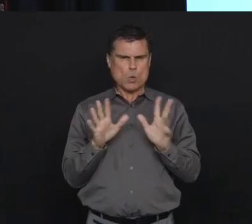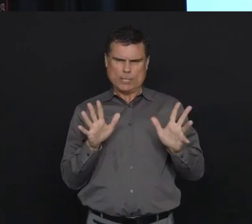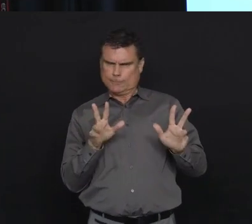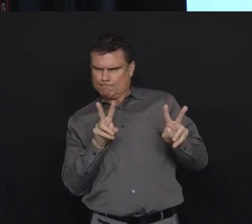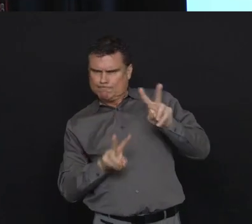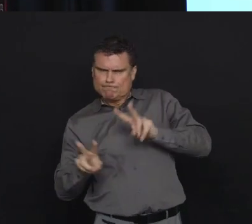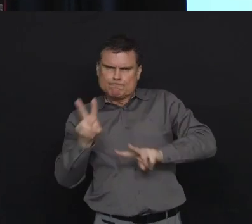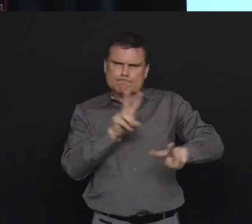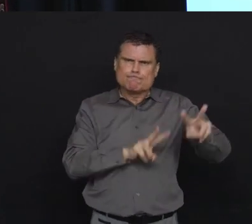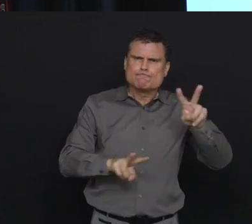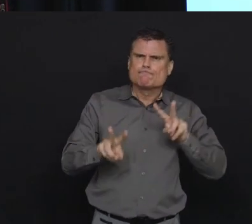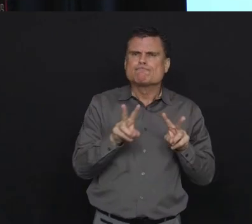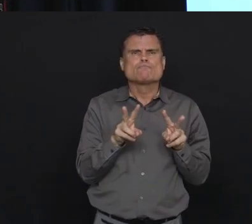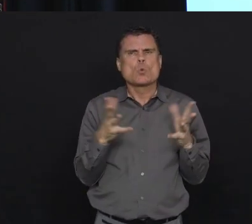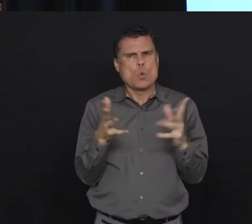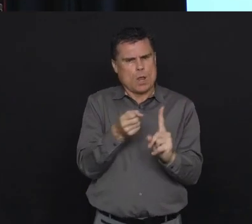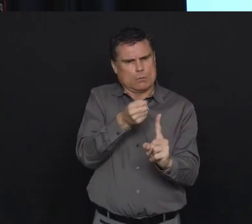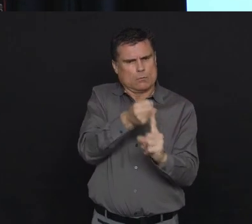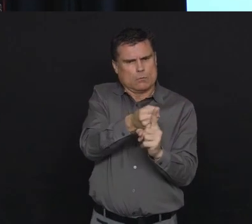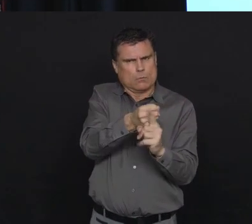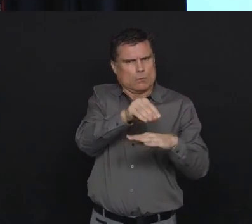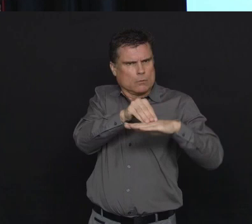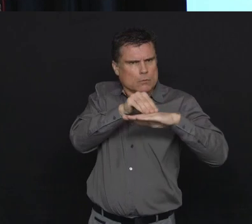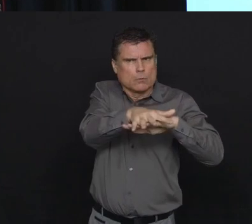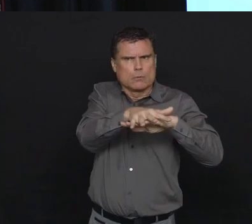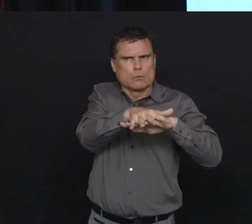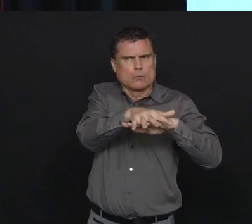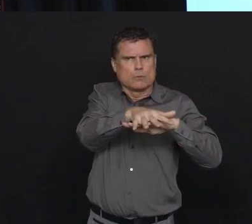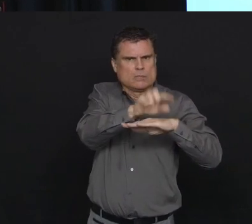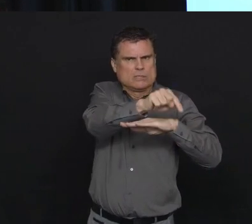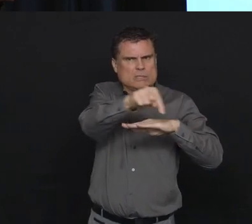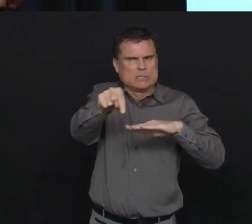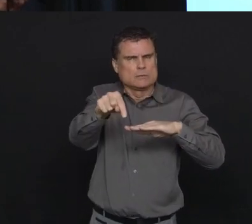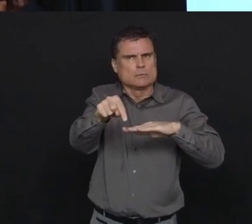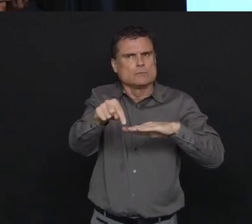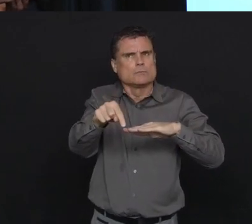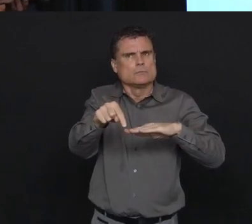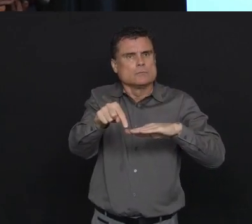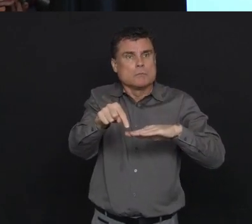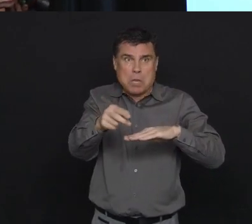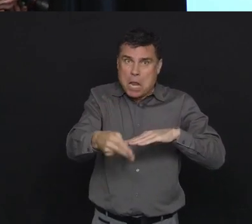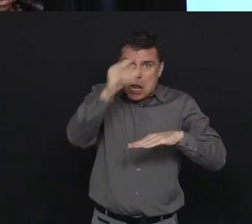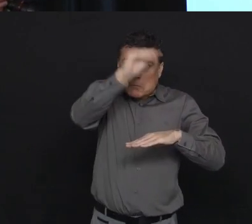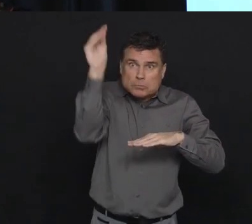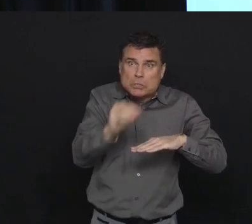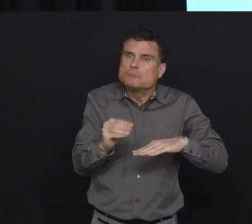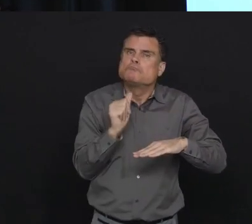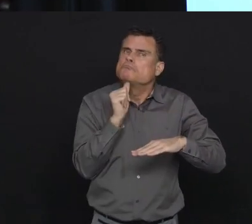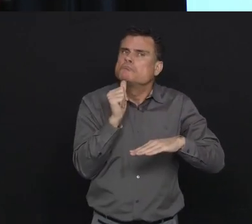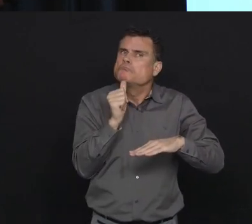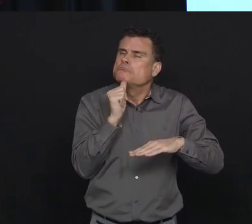early stage because we thankfully have not had a lot of cases and we are still within the timeframe of implementation of some